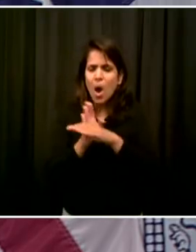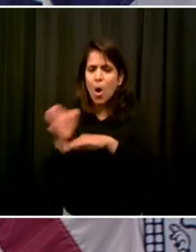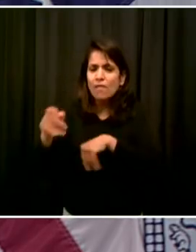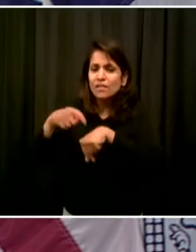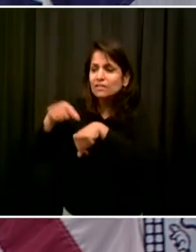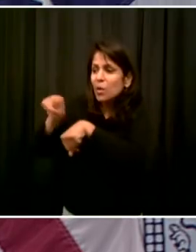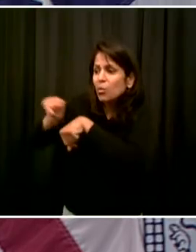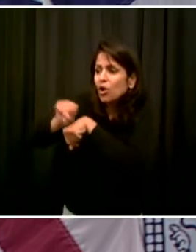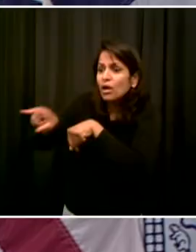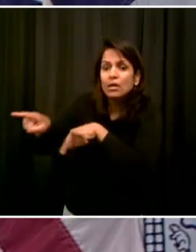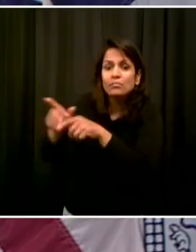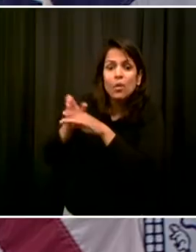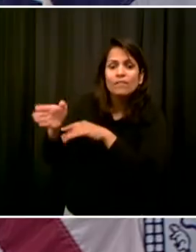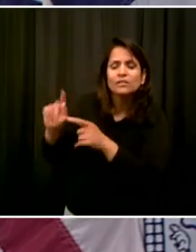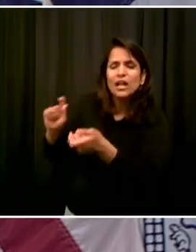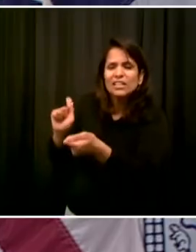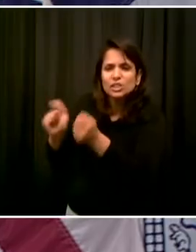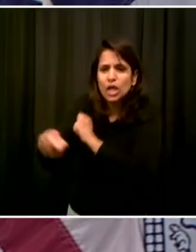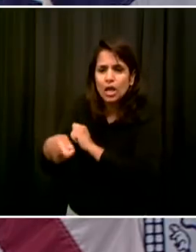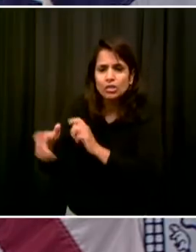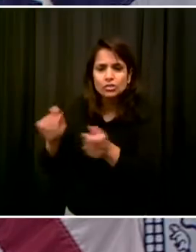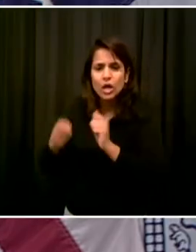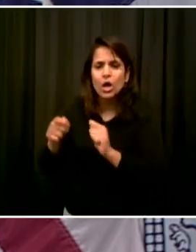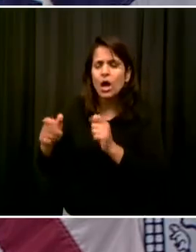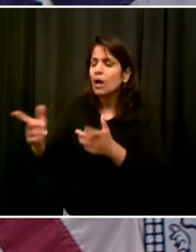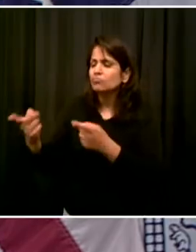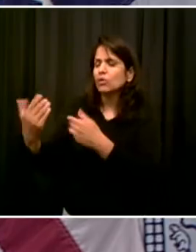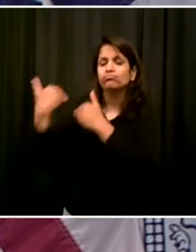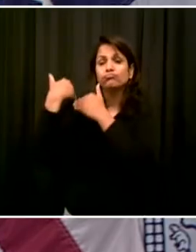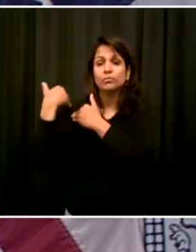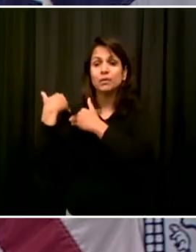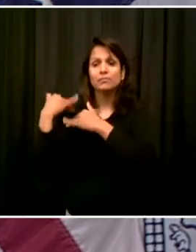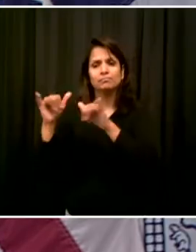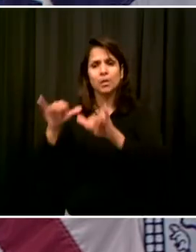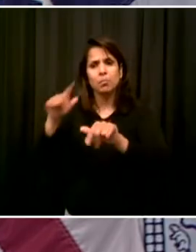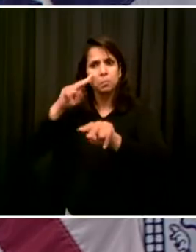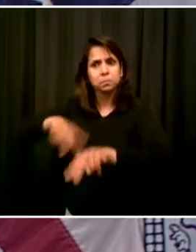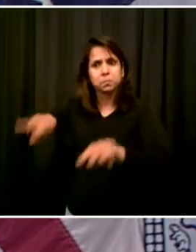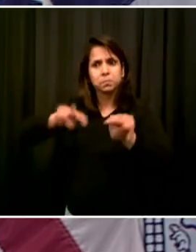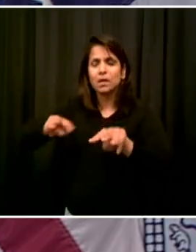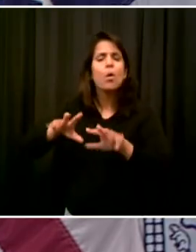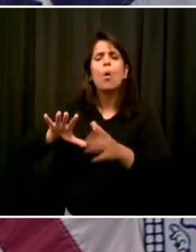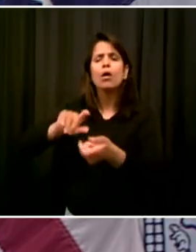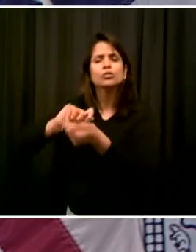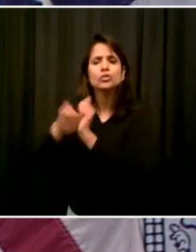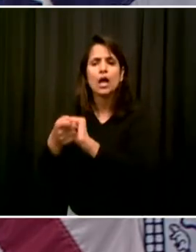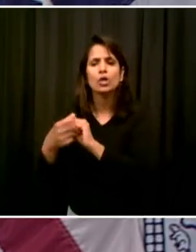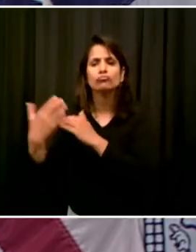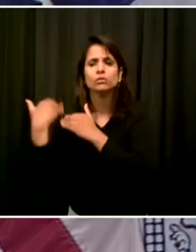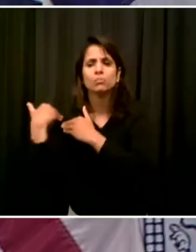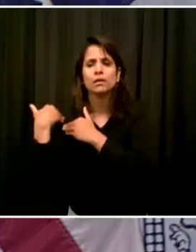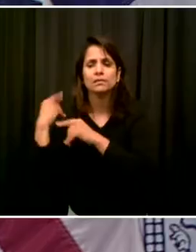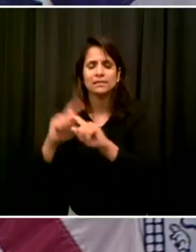FUNCTIONS O T FREE UP OFFICERS TO DO OTHER WORK SO WE CAN COMPENSATE FOR THE REDUCTION IN AHEDUCON T. CHNAGIG NROS.LE IT IS NOT JUST A QUESTION OF MONEY, IT'S A